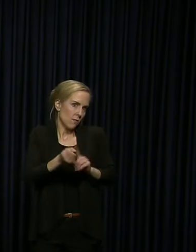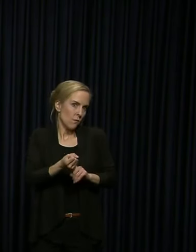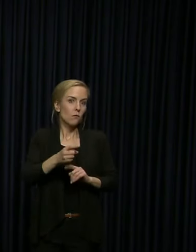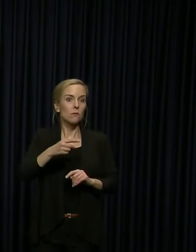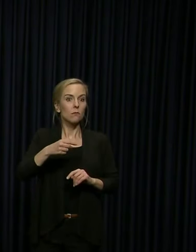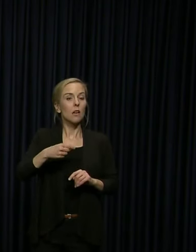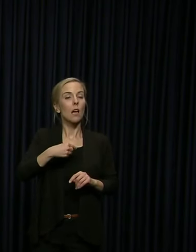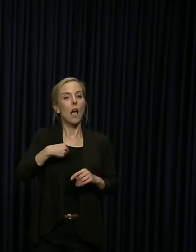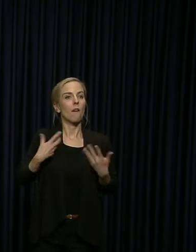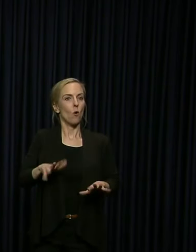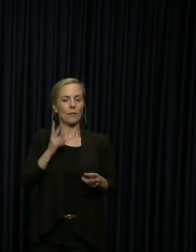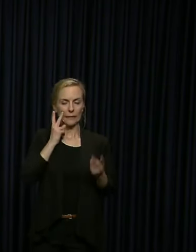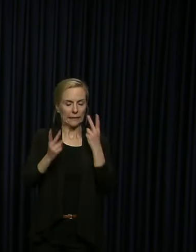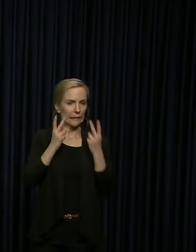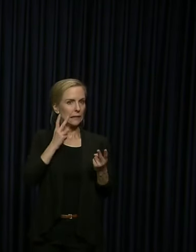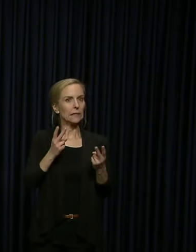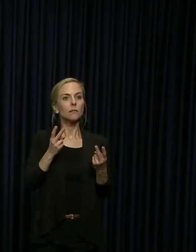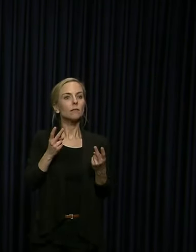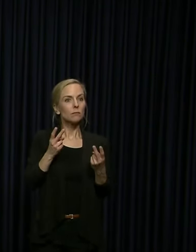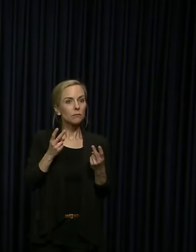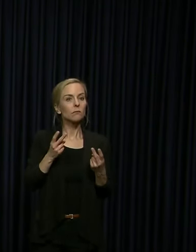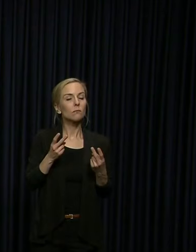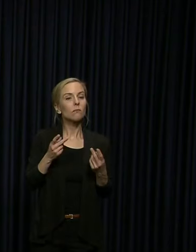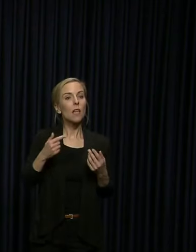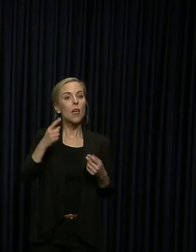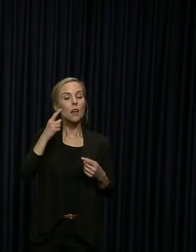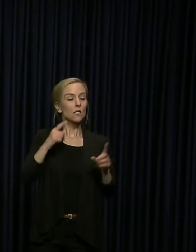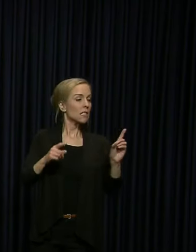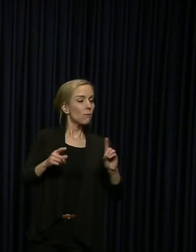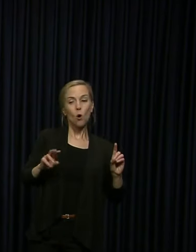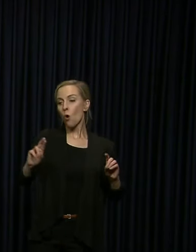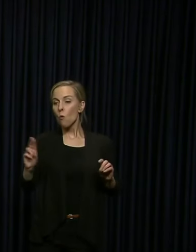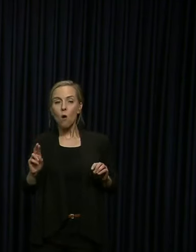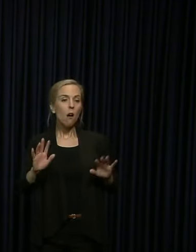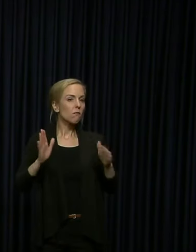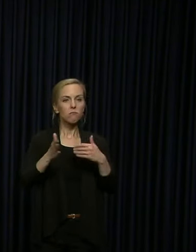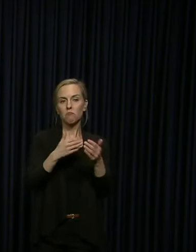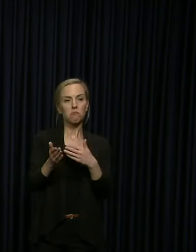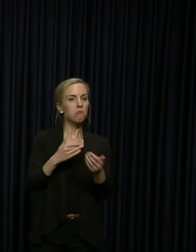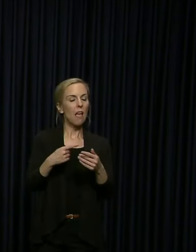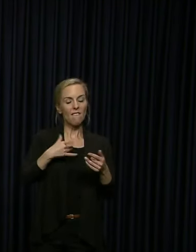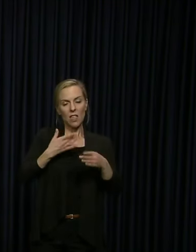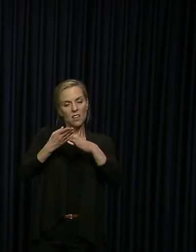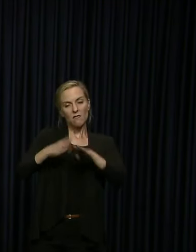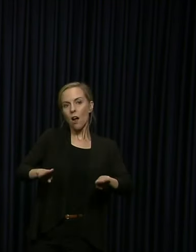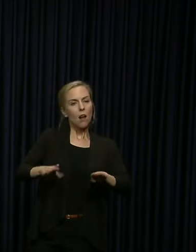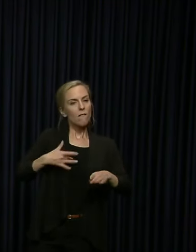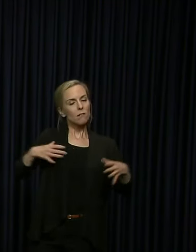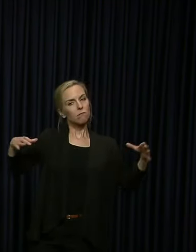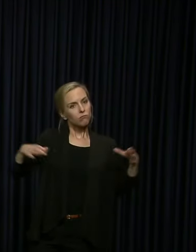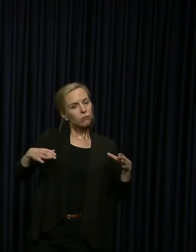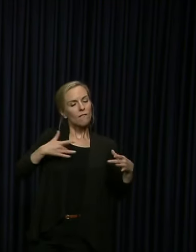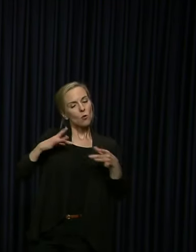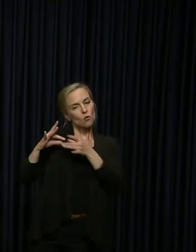MEAN 80 TESTS, AND THAT IS FOR EMPLOYEES, THAT IS FOR FOLKS IN